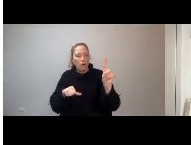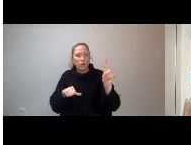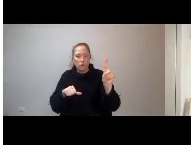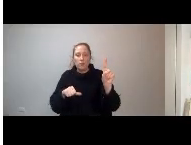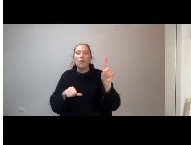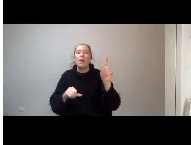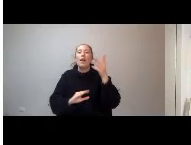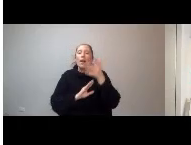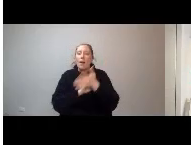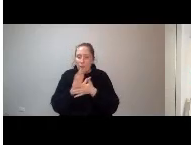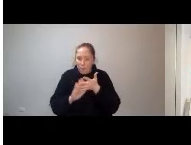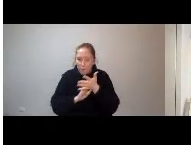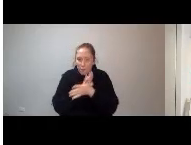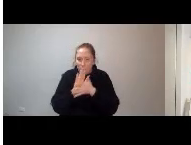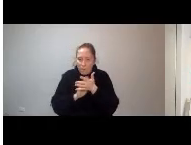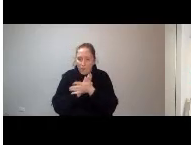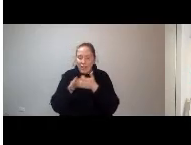rather than just on the bottom line.